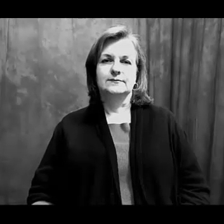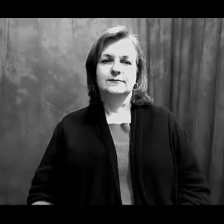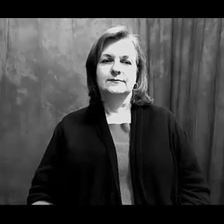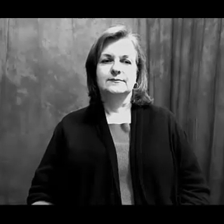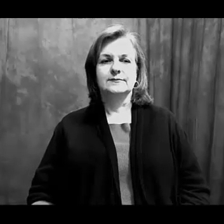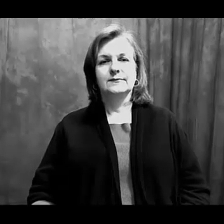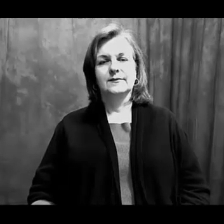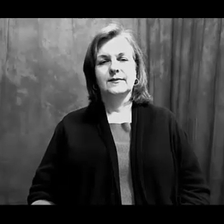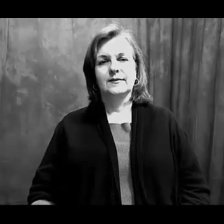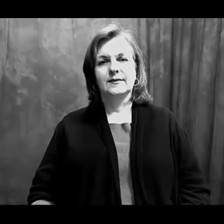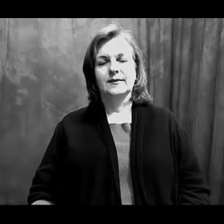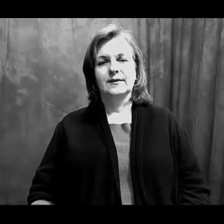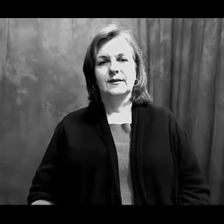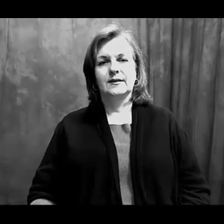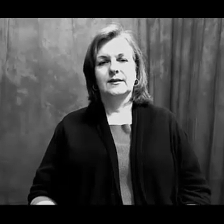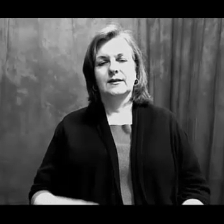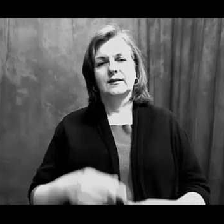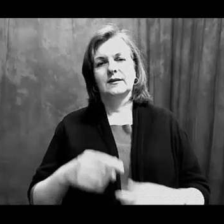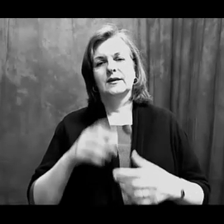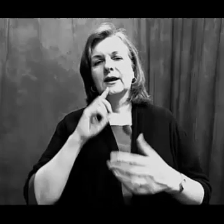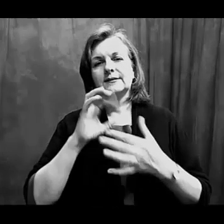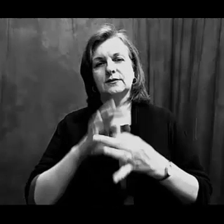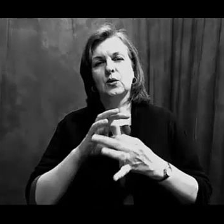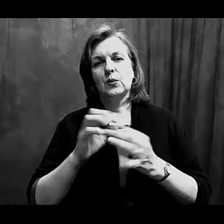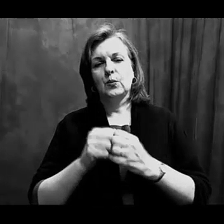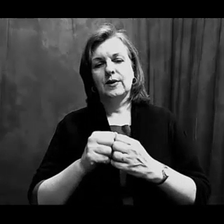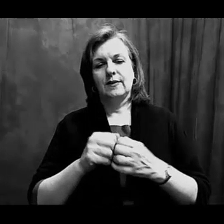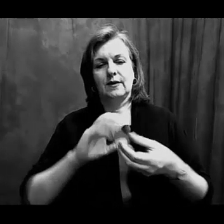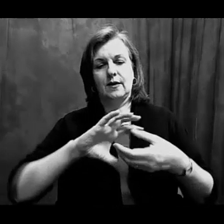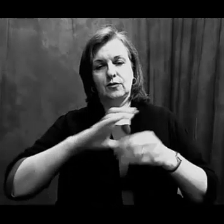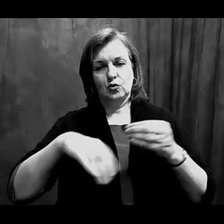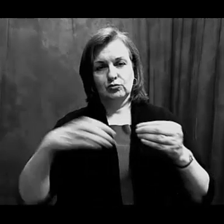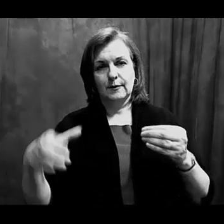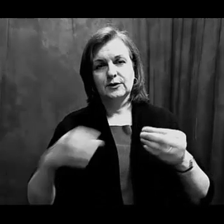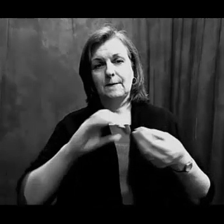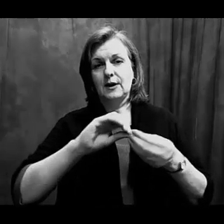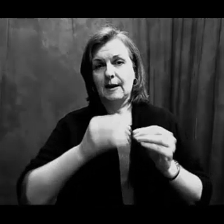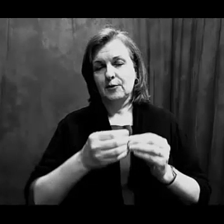associates chromosome number